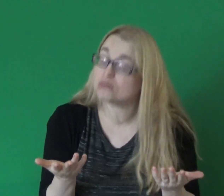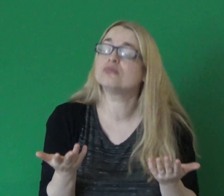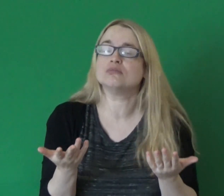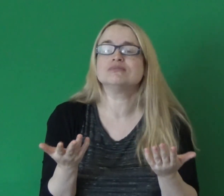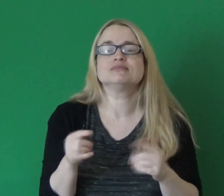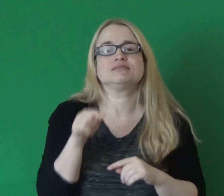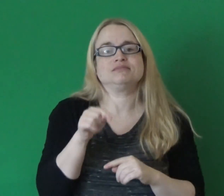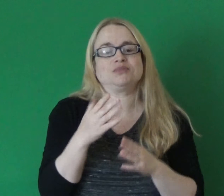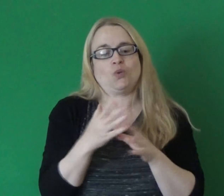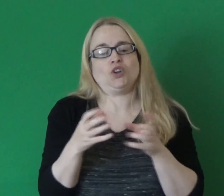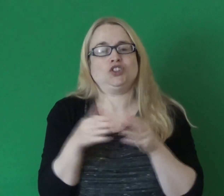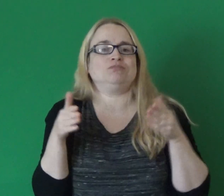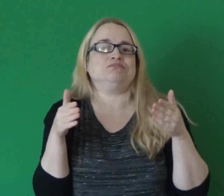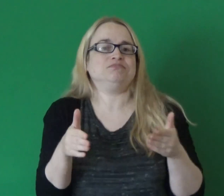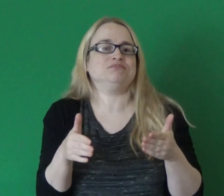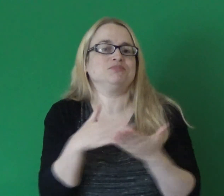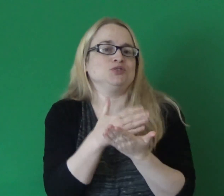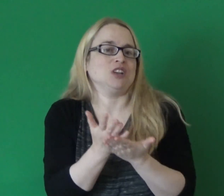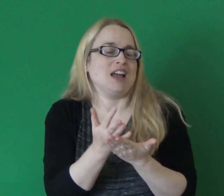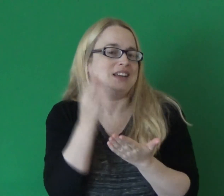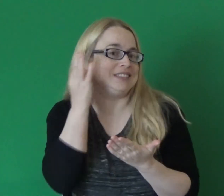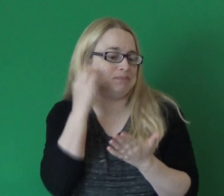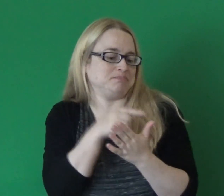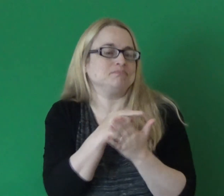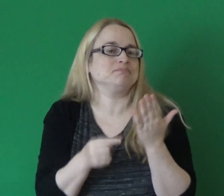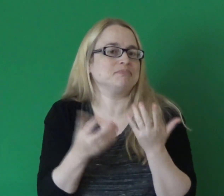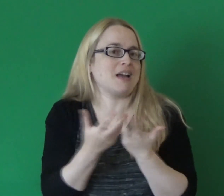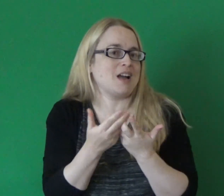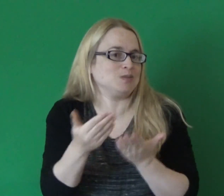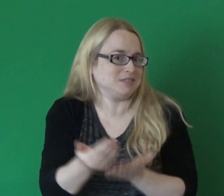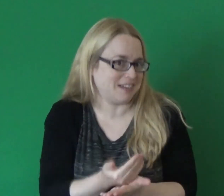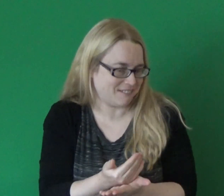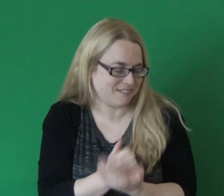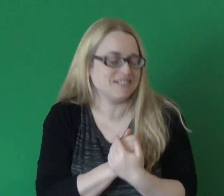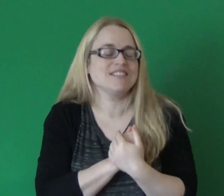This workshop will explore how to stay safe and share tips!